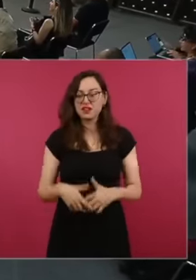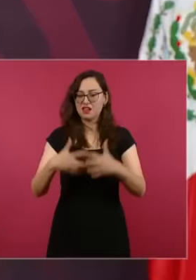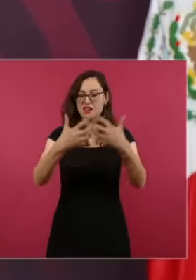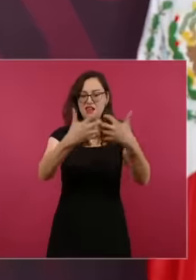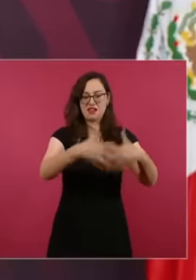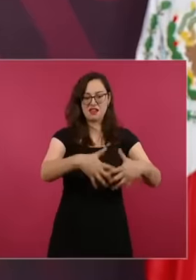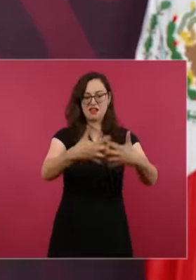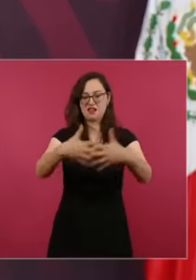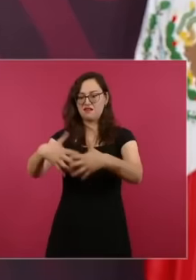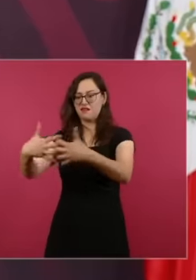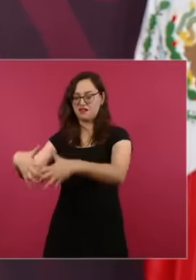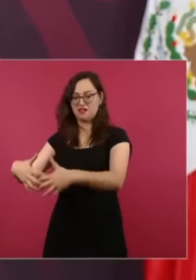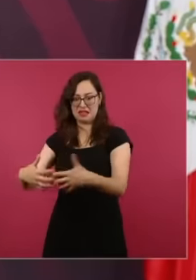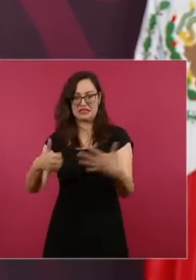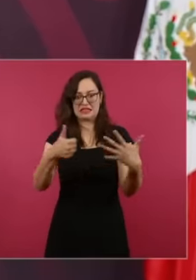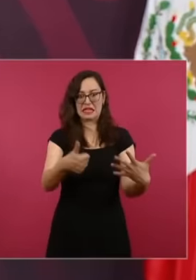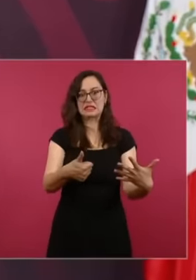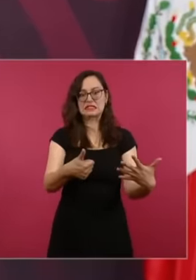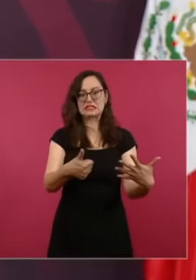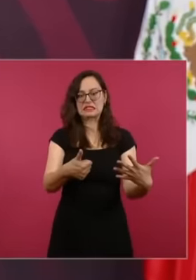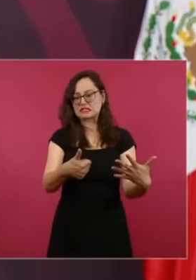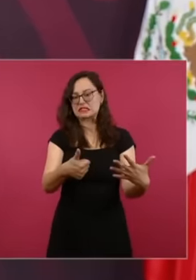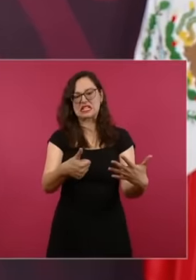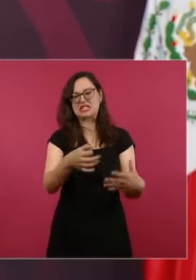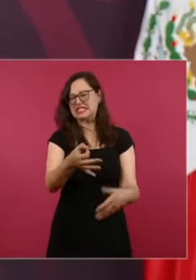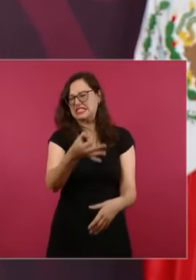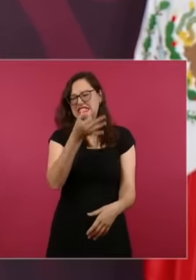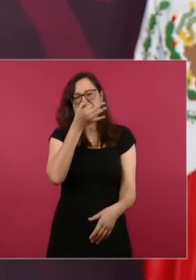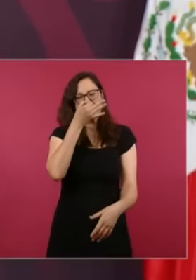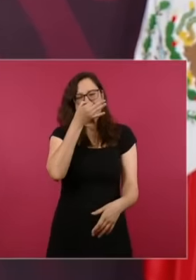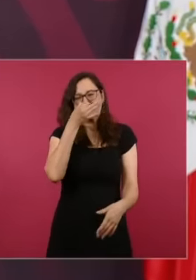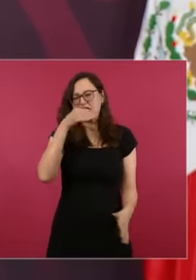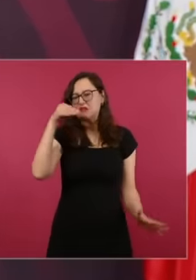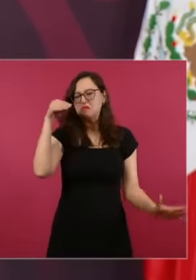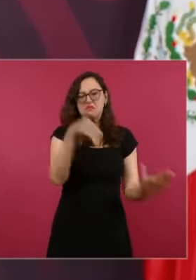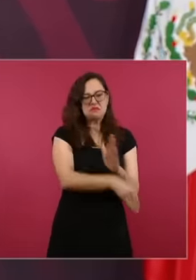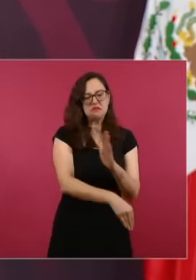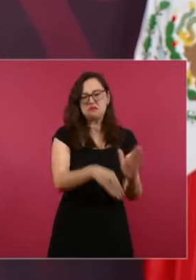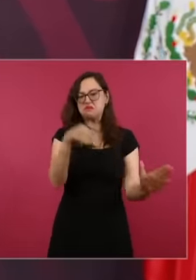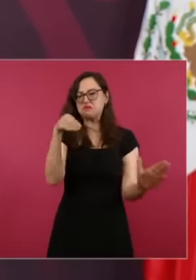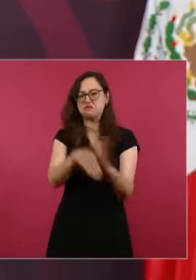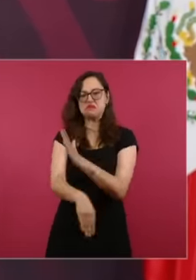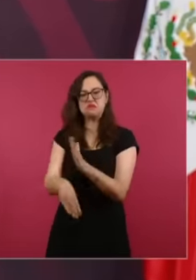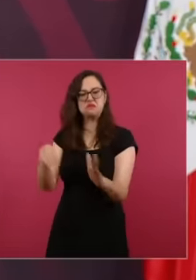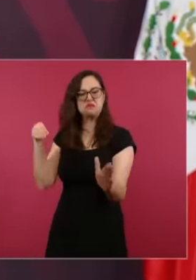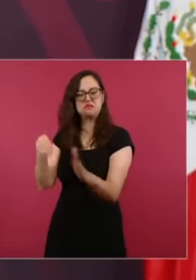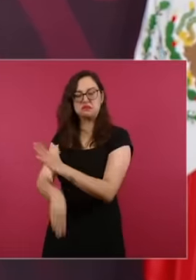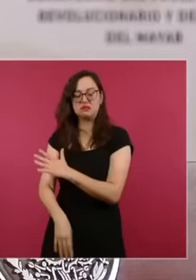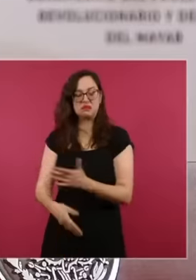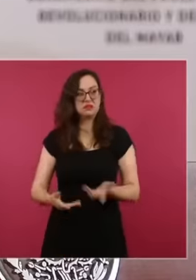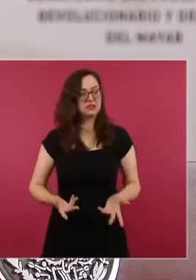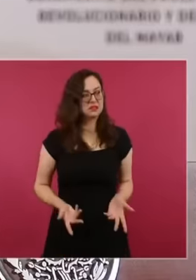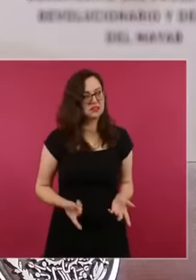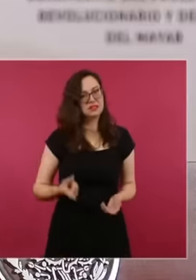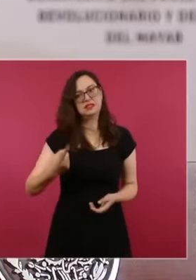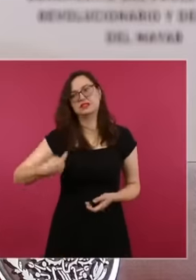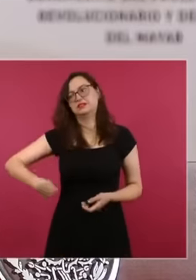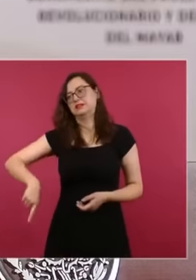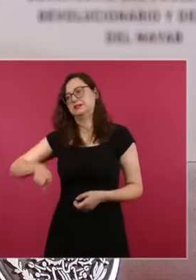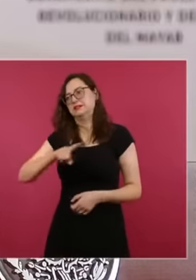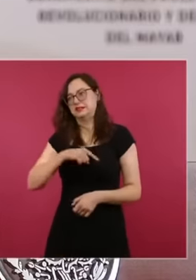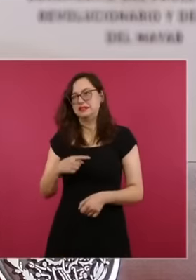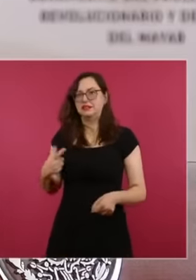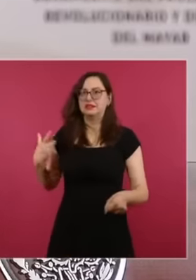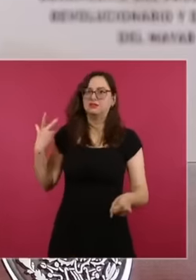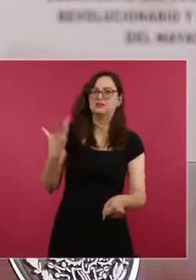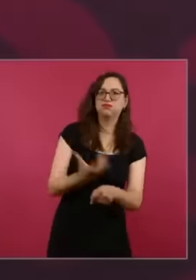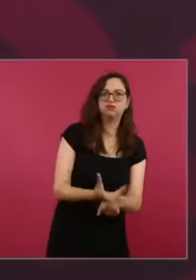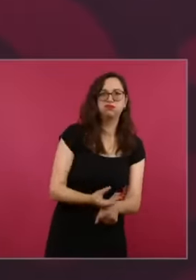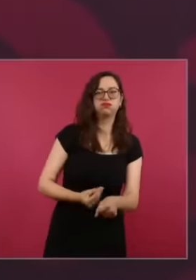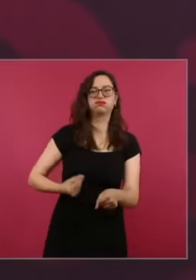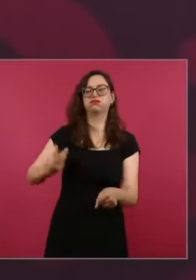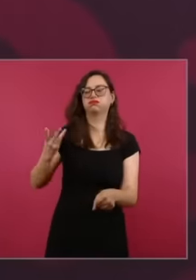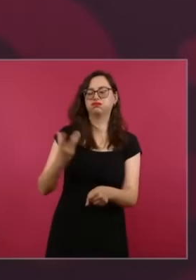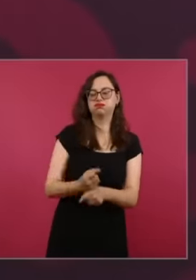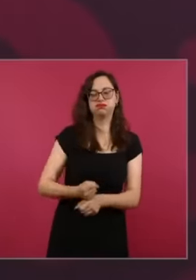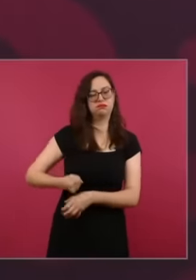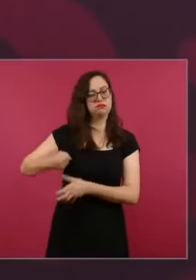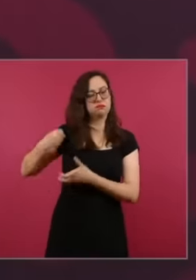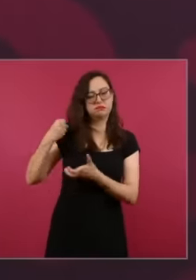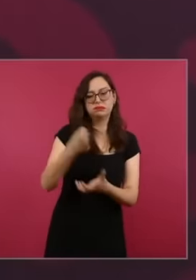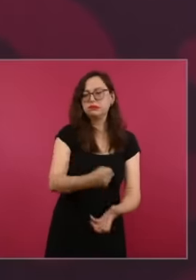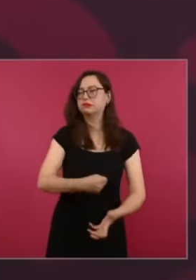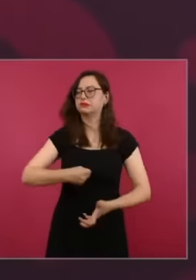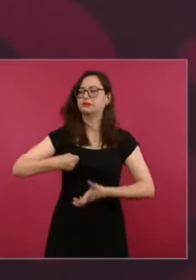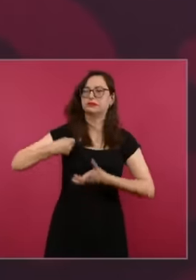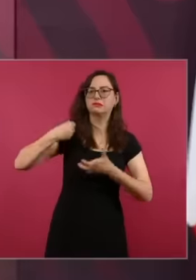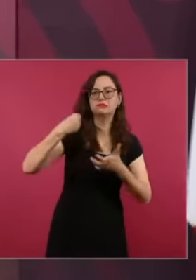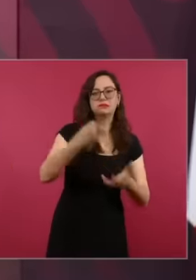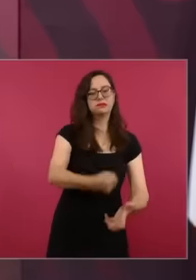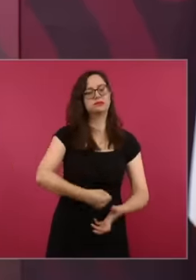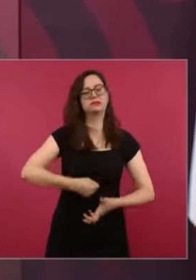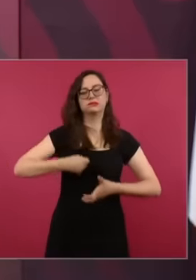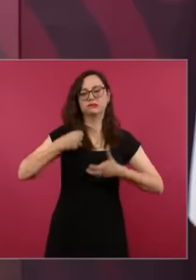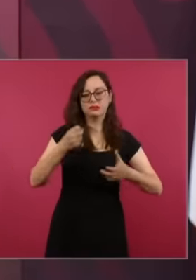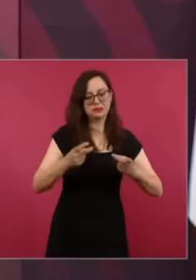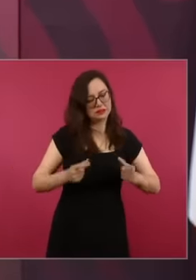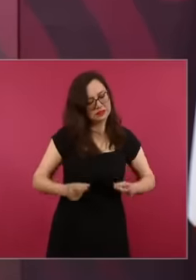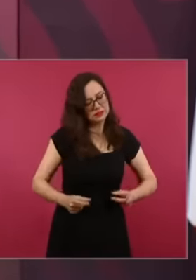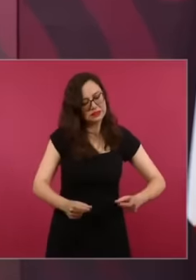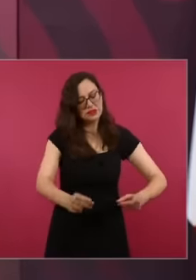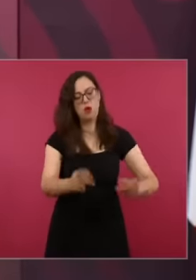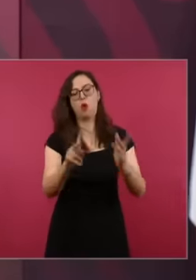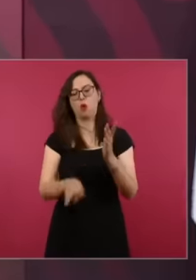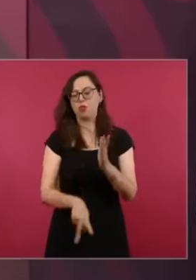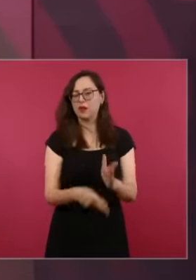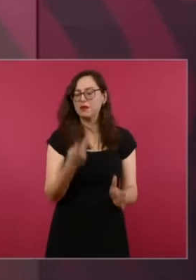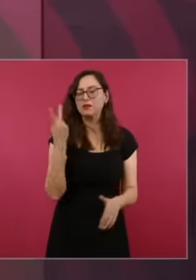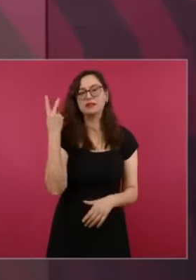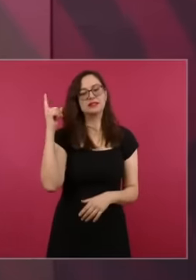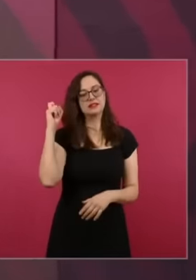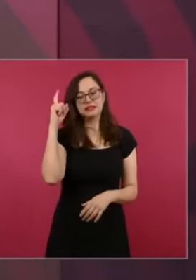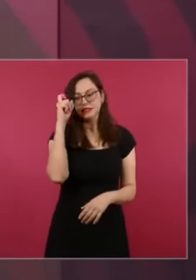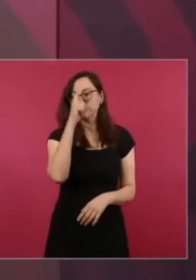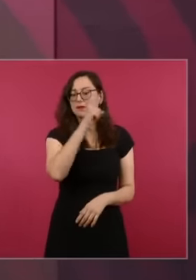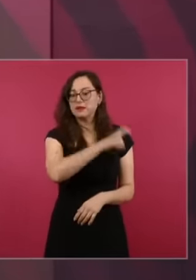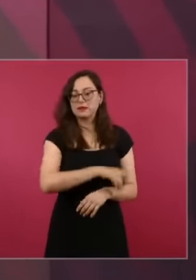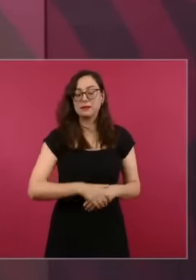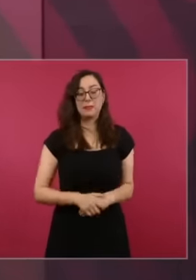scrap metal. To lift it, it cost us a processing production capacity of 35 percent